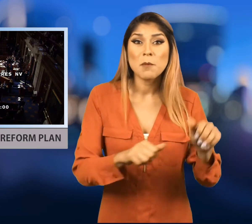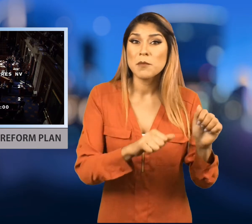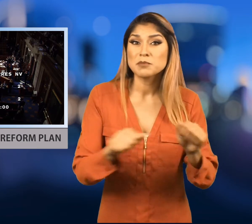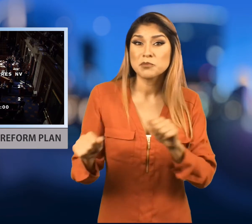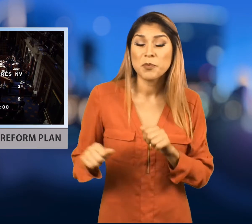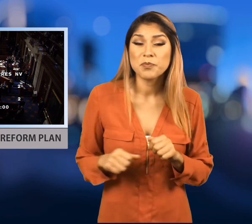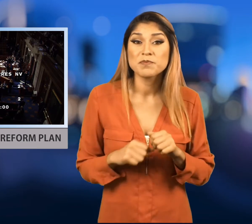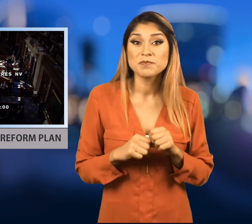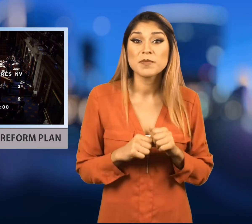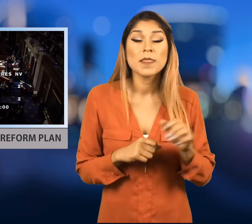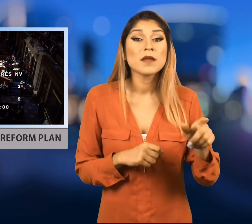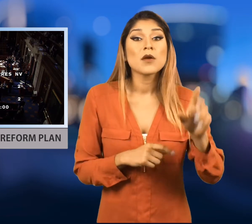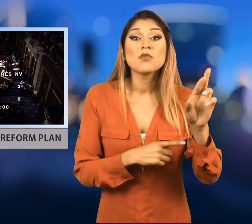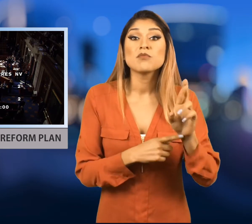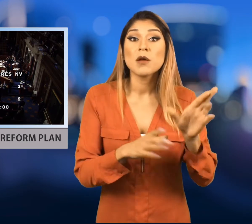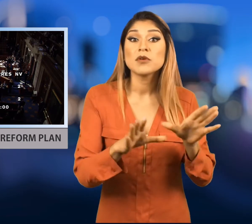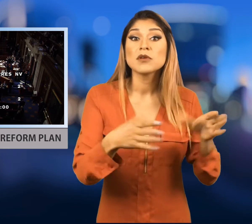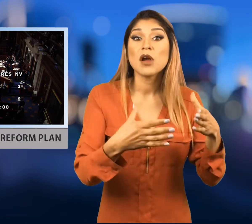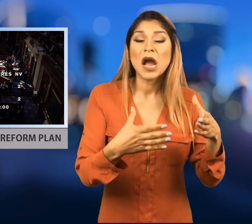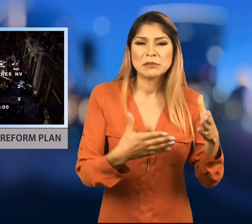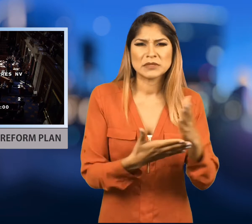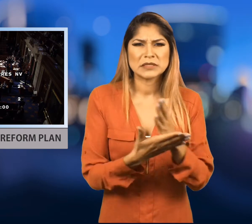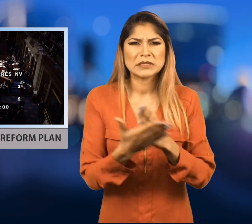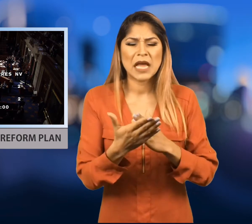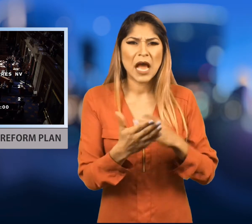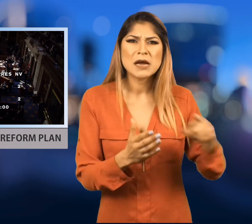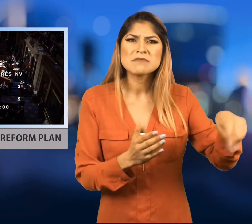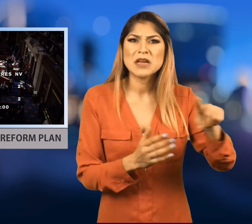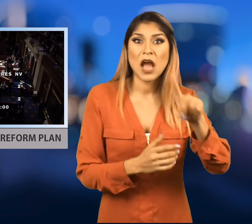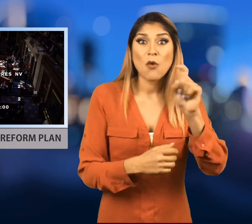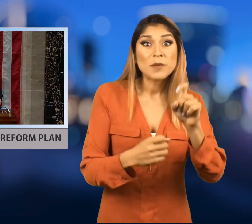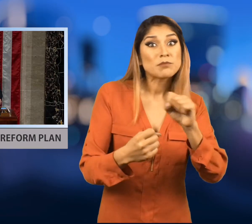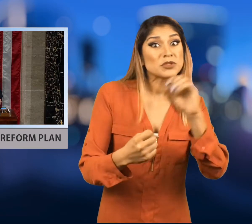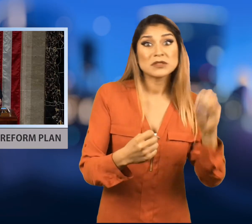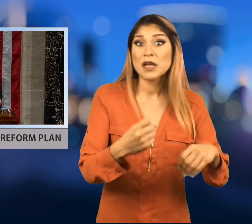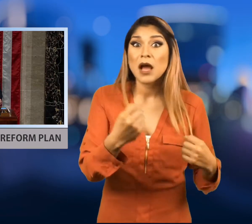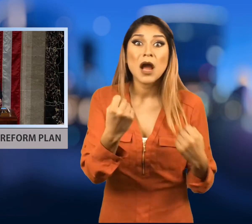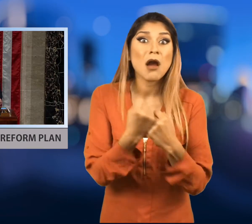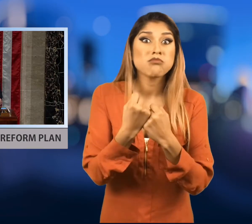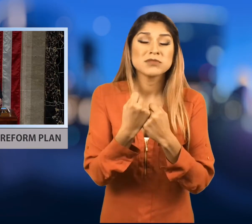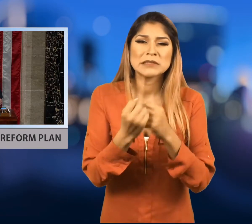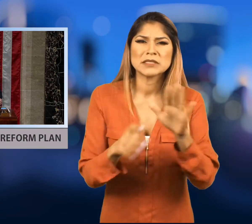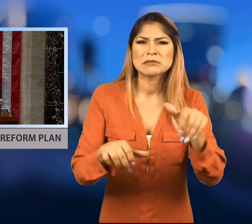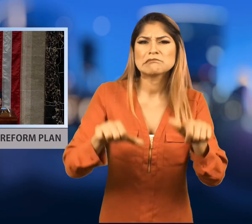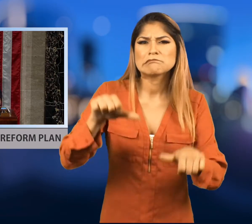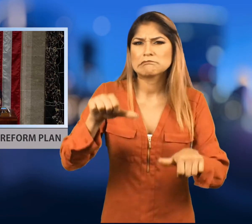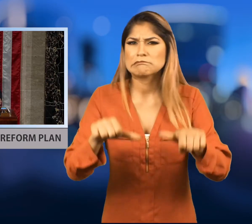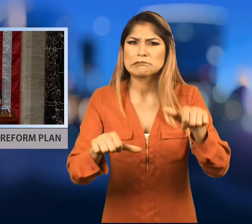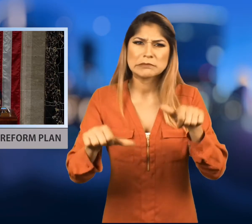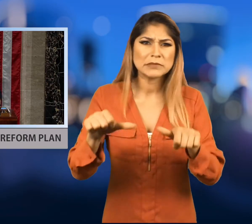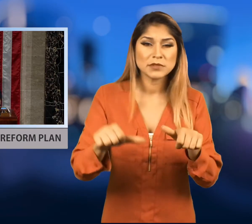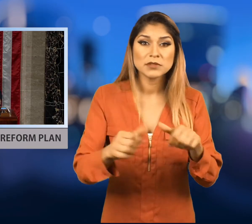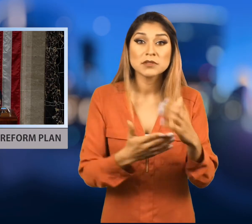Some Republicans are not 100 percent onboard with the new version.